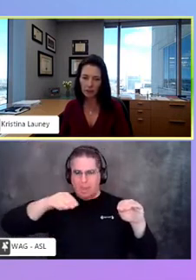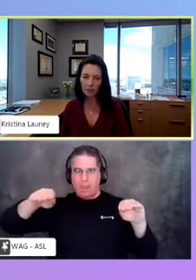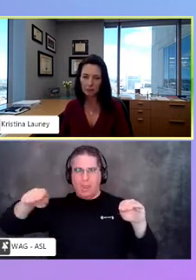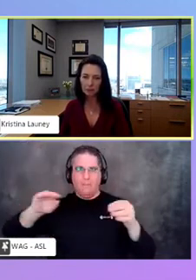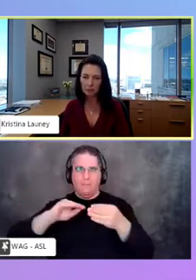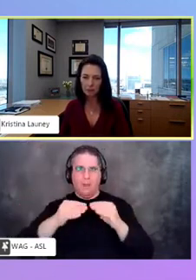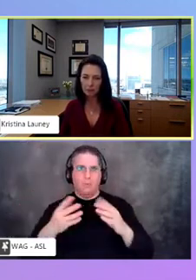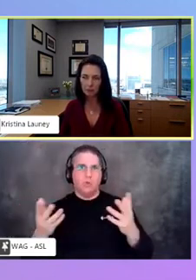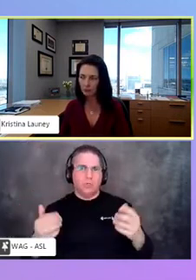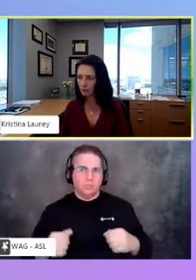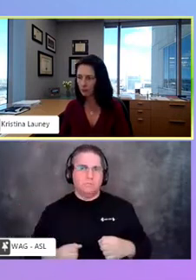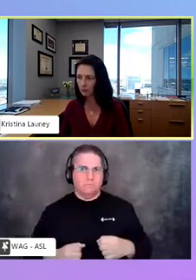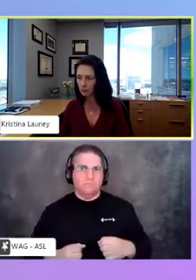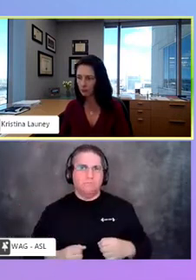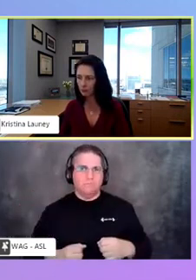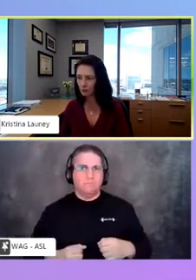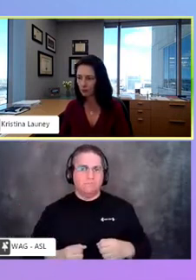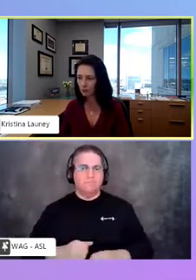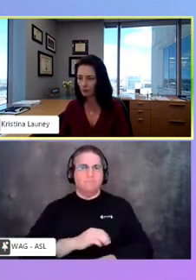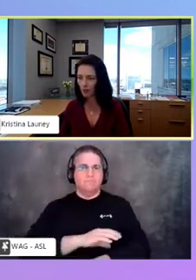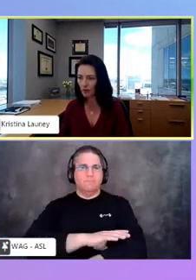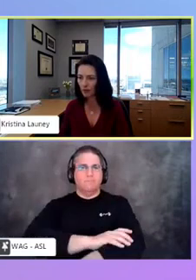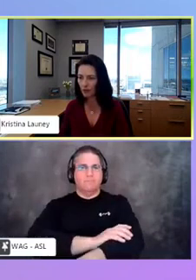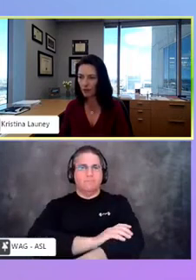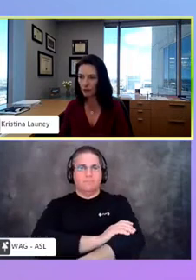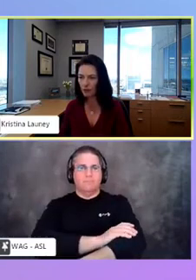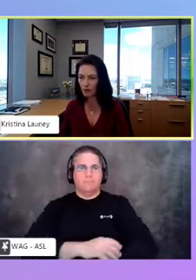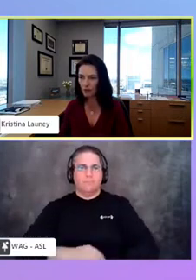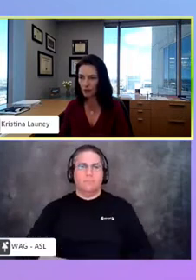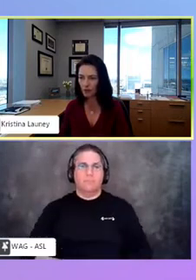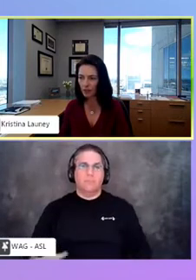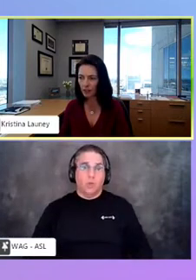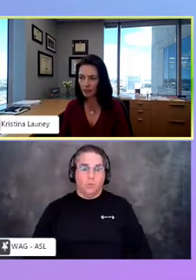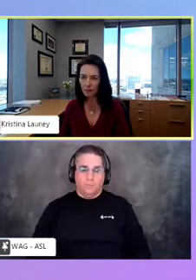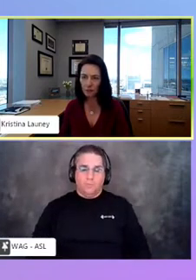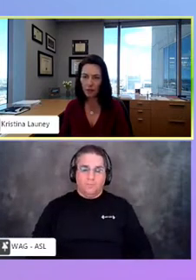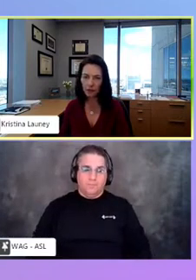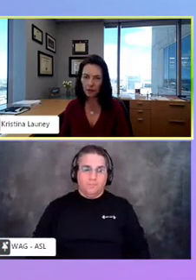three states Florida, Pennsylvania and California all stayed pretty steady in their numbers.